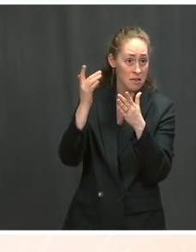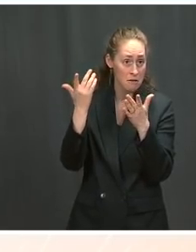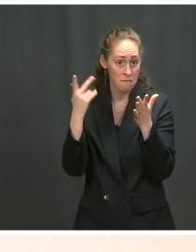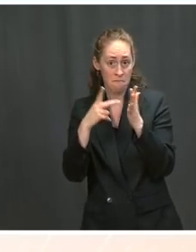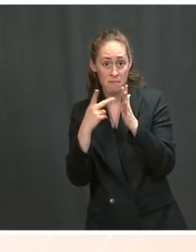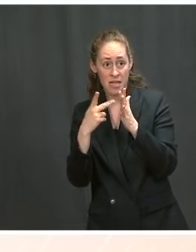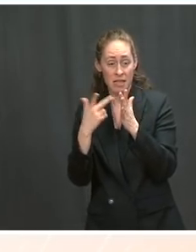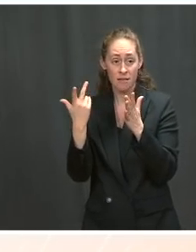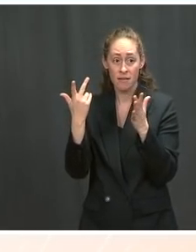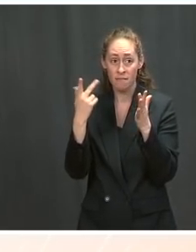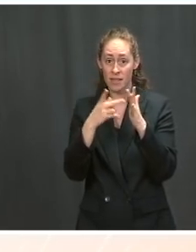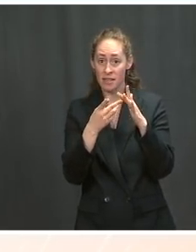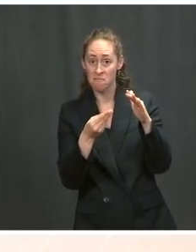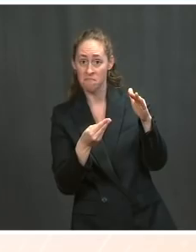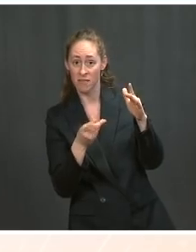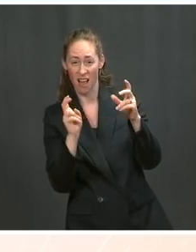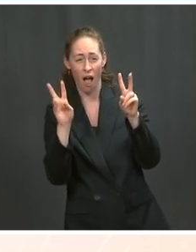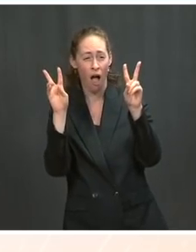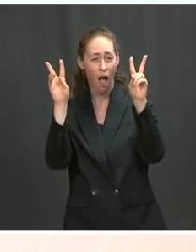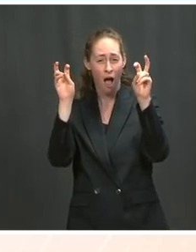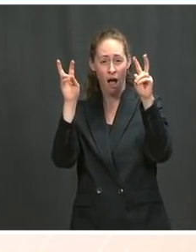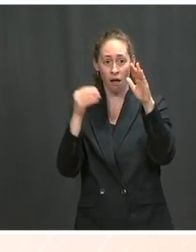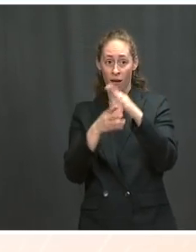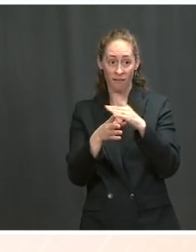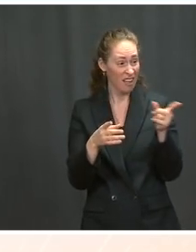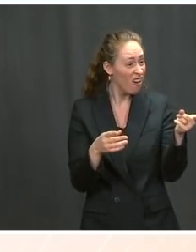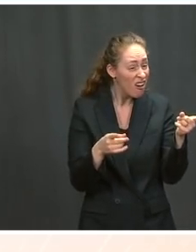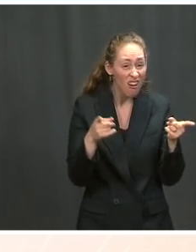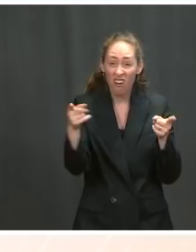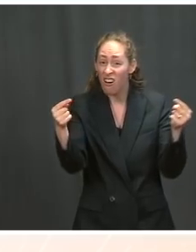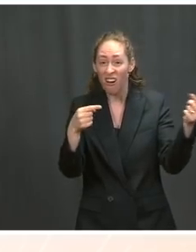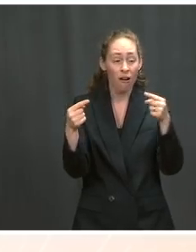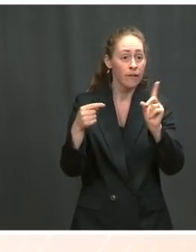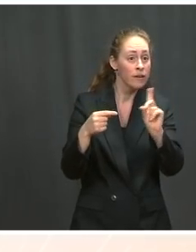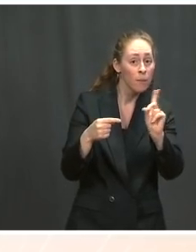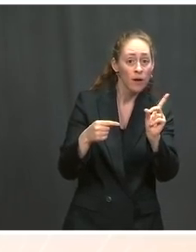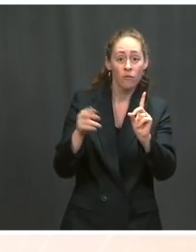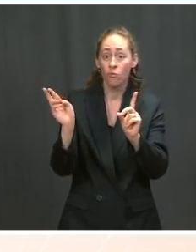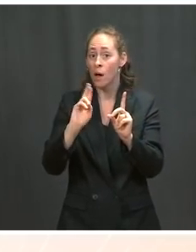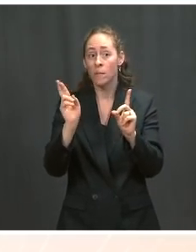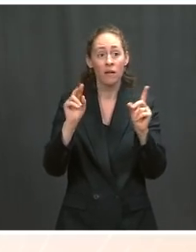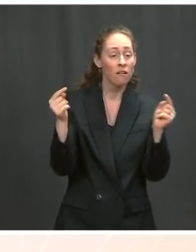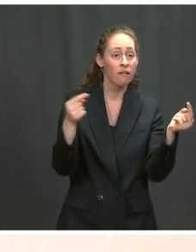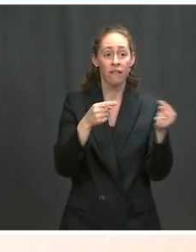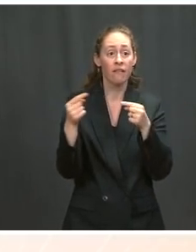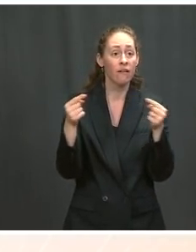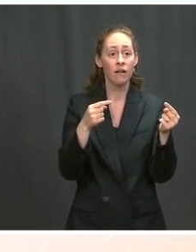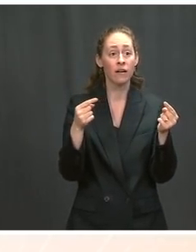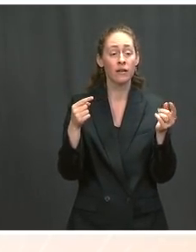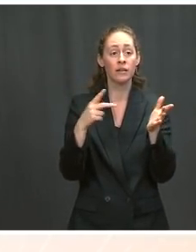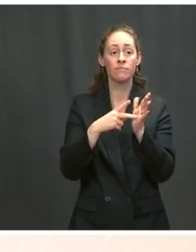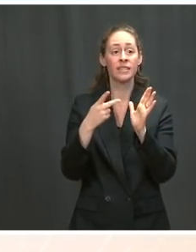Democrats are going to go it alone"? Ms. Psaki: I wouldn't say it's that clear of a line in the sand, just to continue our analogies here.